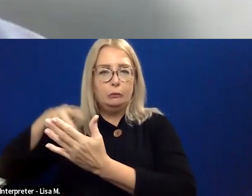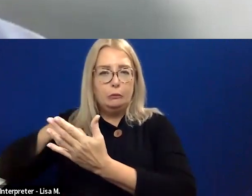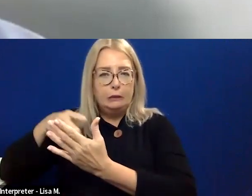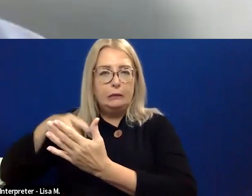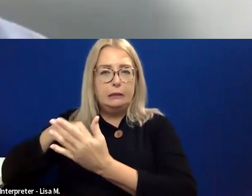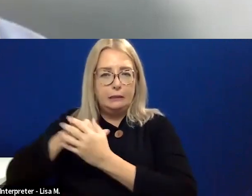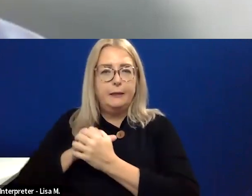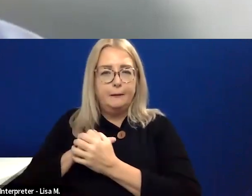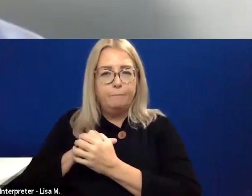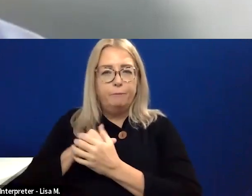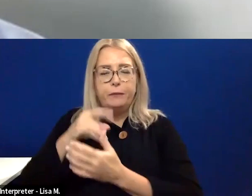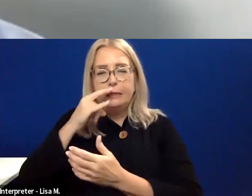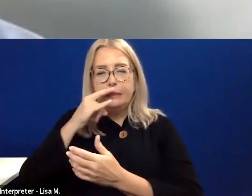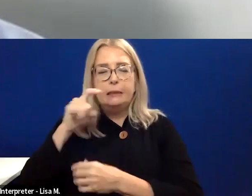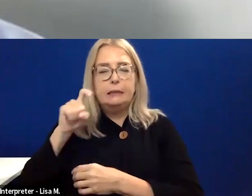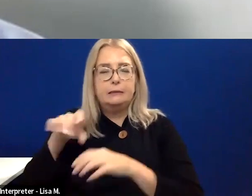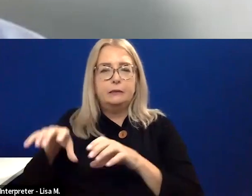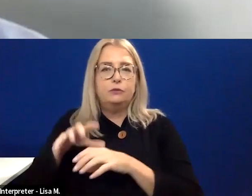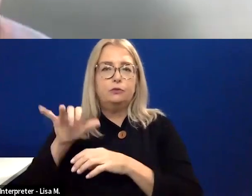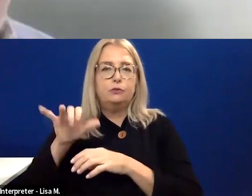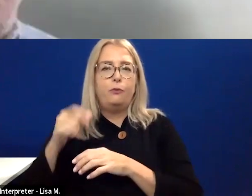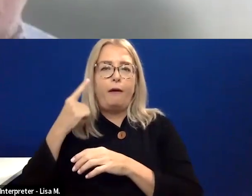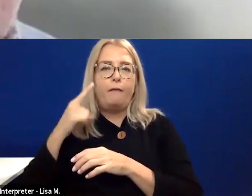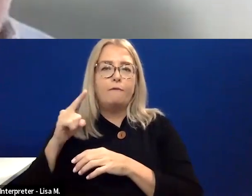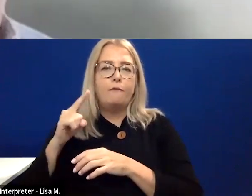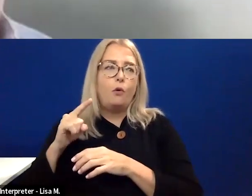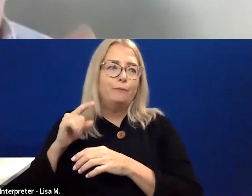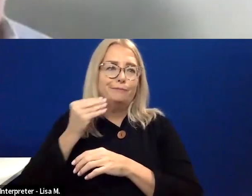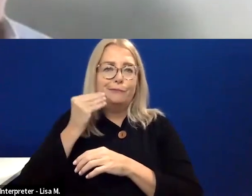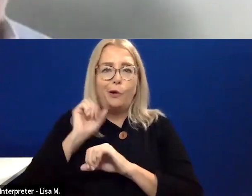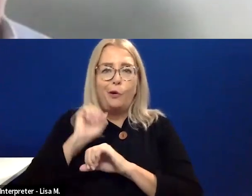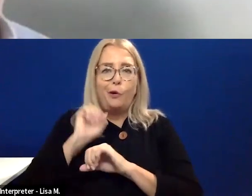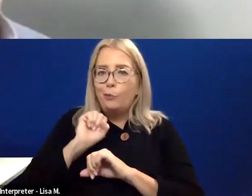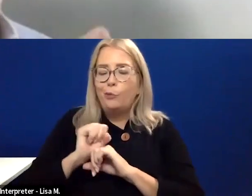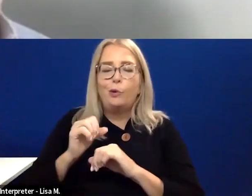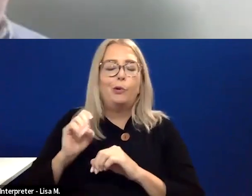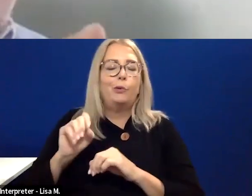to do to complete assignments and so forth forth but Keith points out and I think it's true is